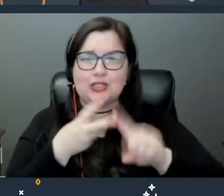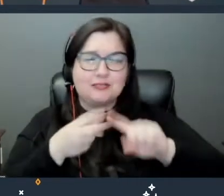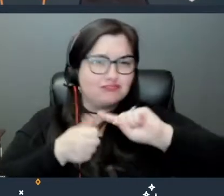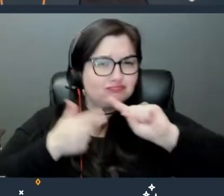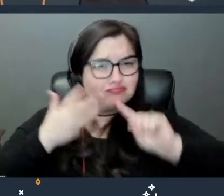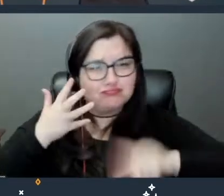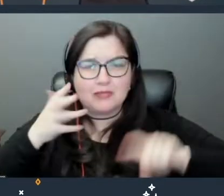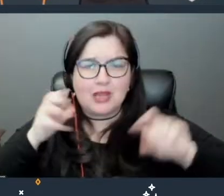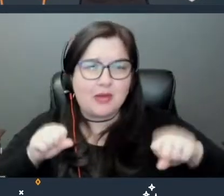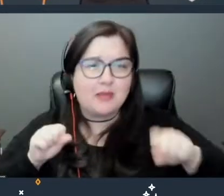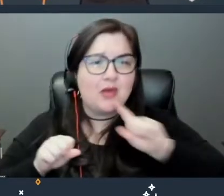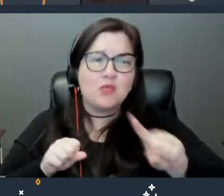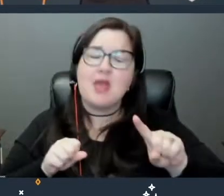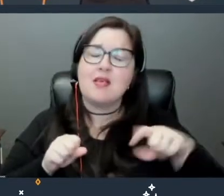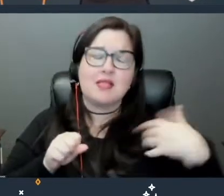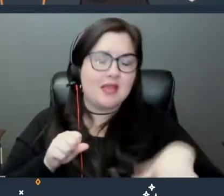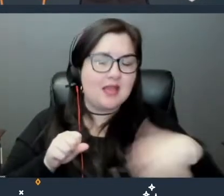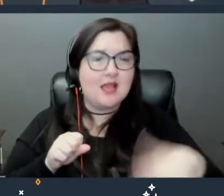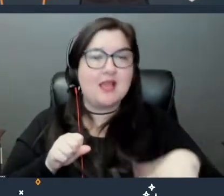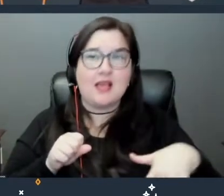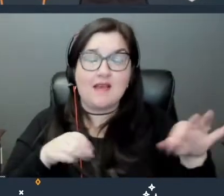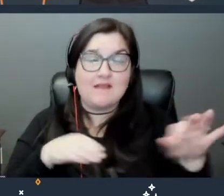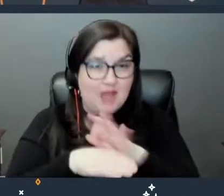functional, secure, and proven storage for your business.